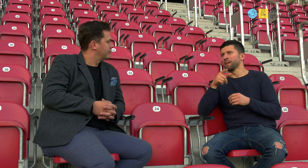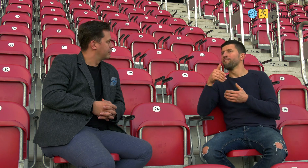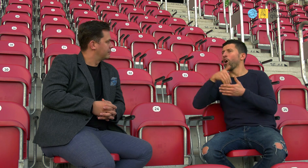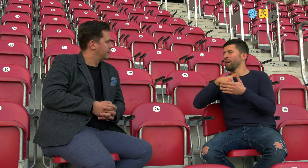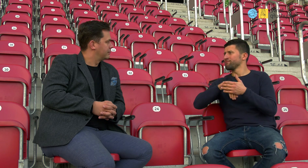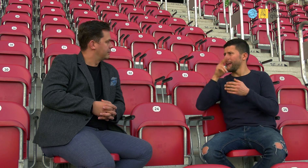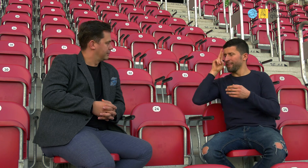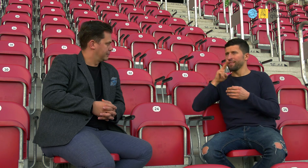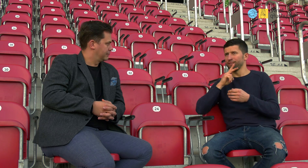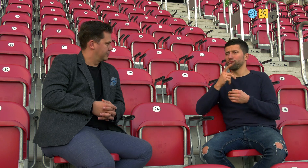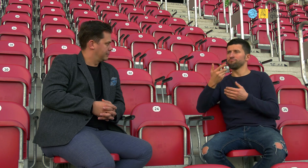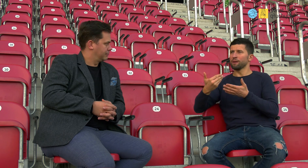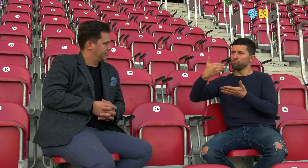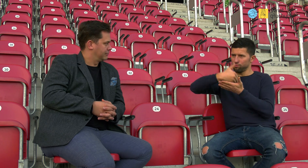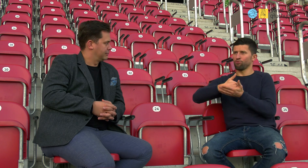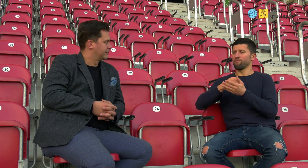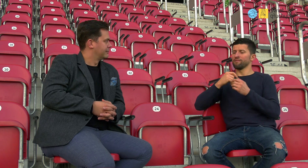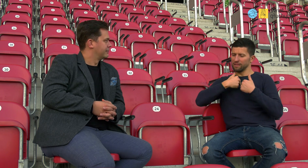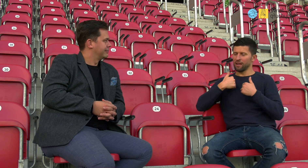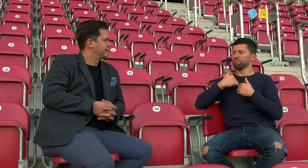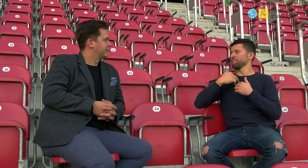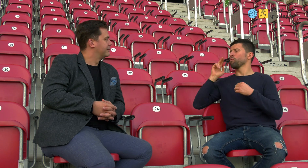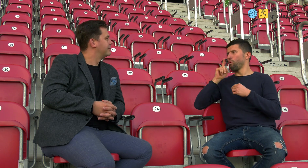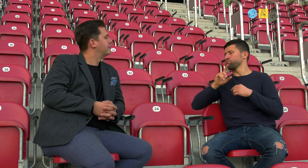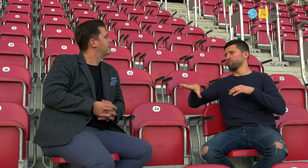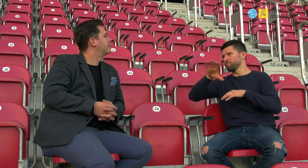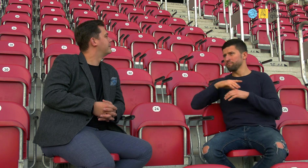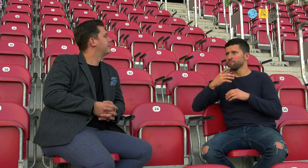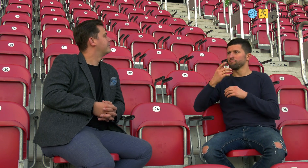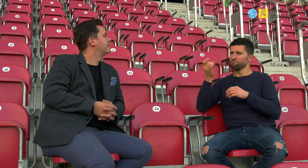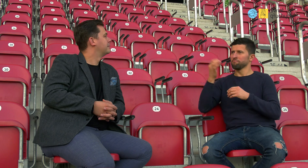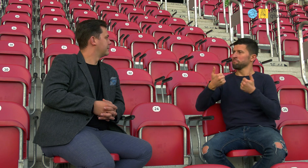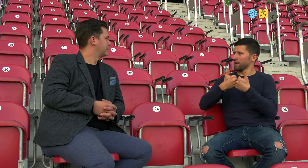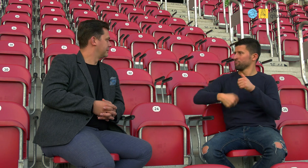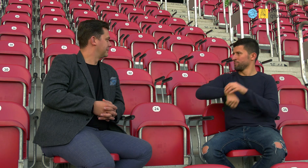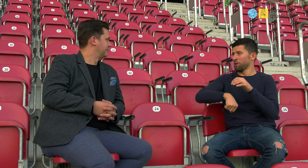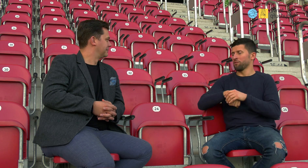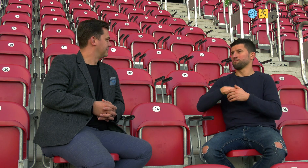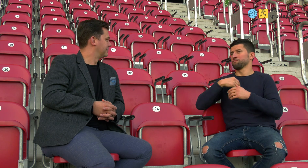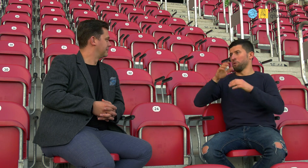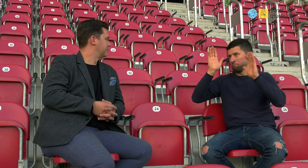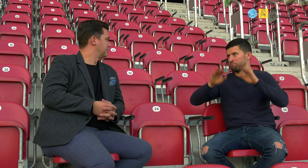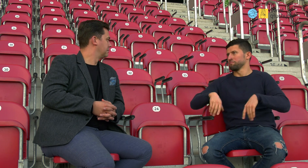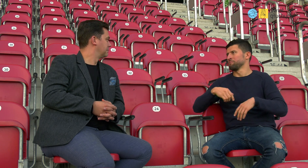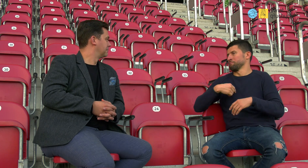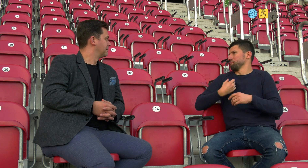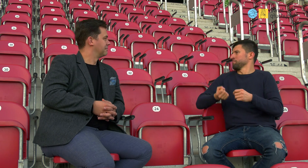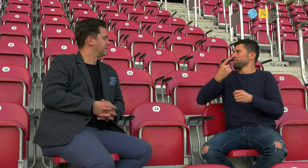The boarding school teacher offered me and other boys a soccer match. We agreed.